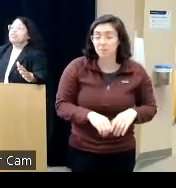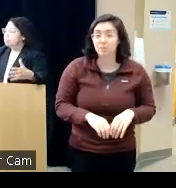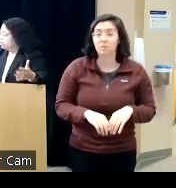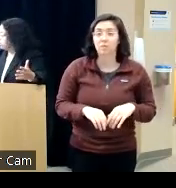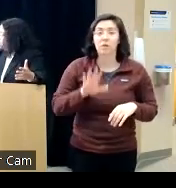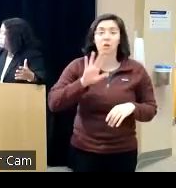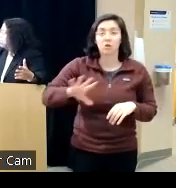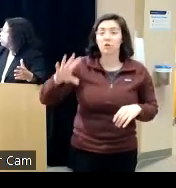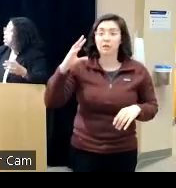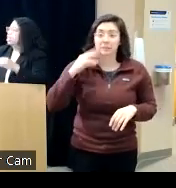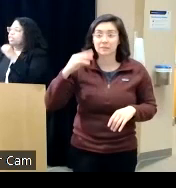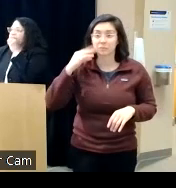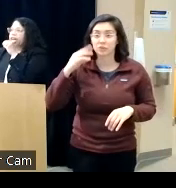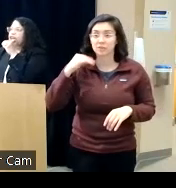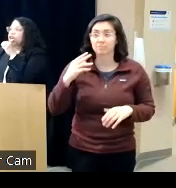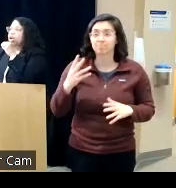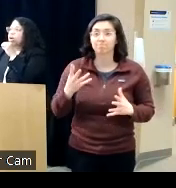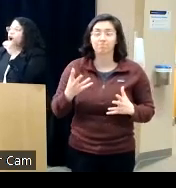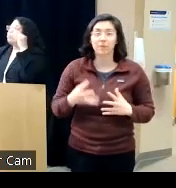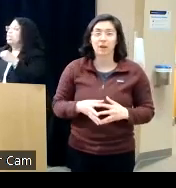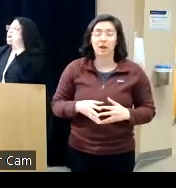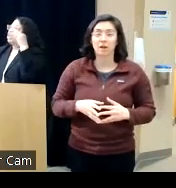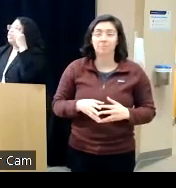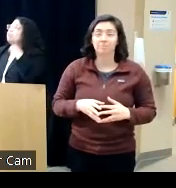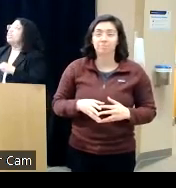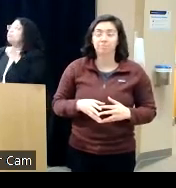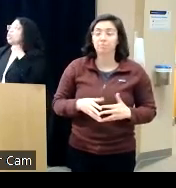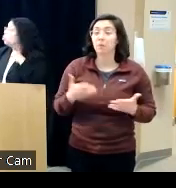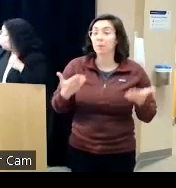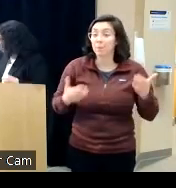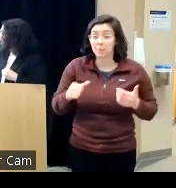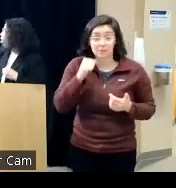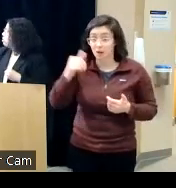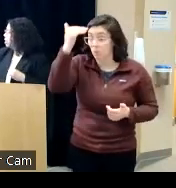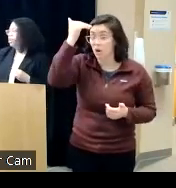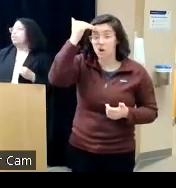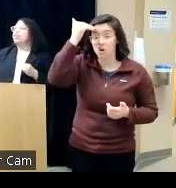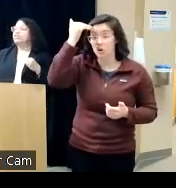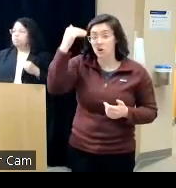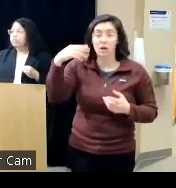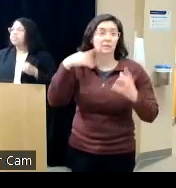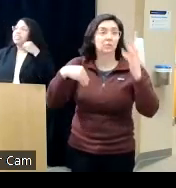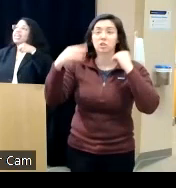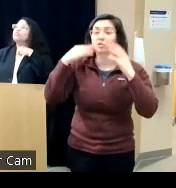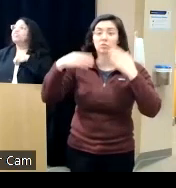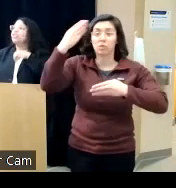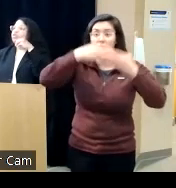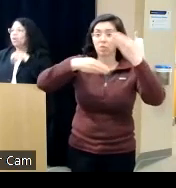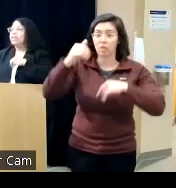experiences that they or may not they may not be aware that their experience that they themselves